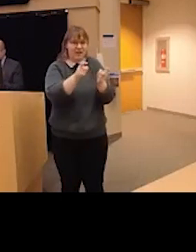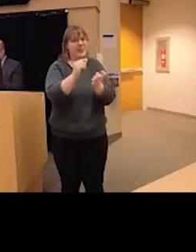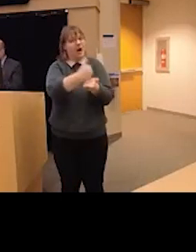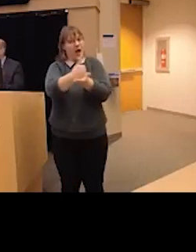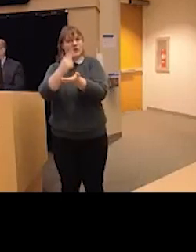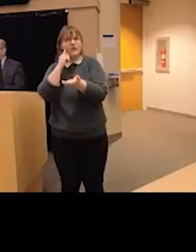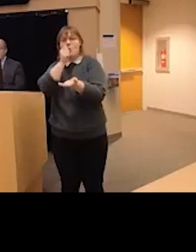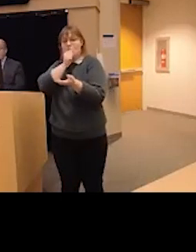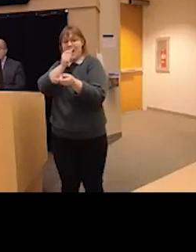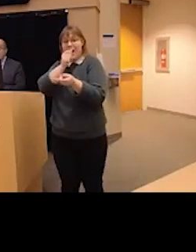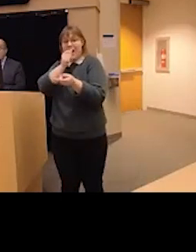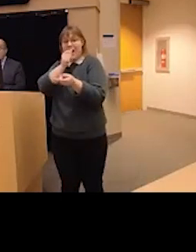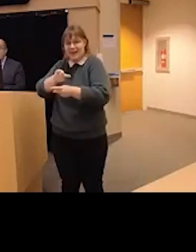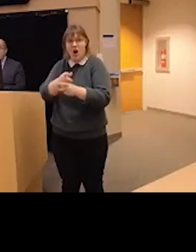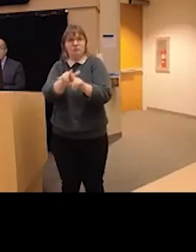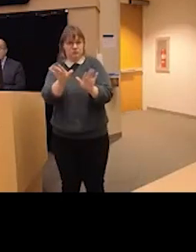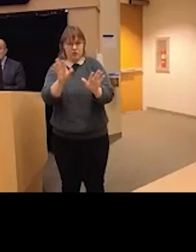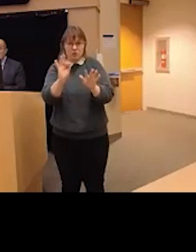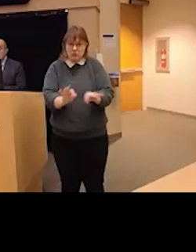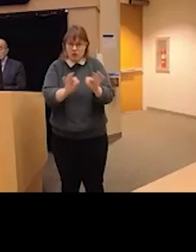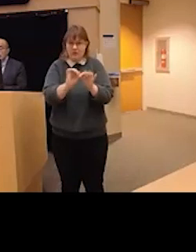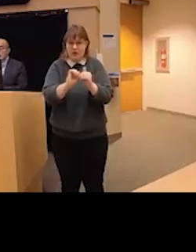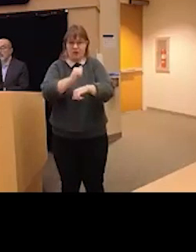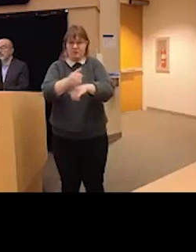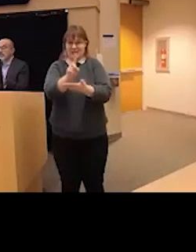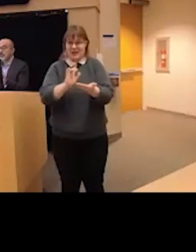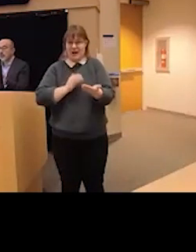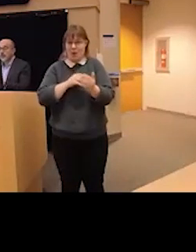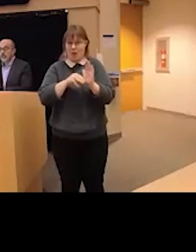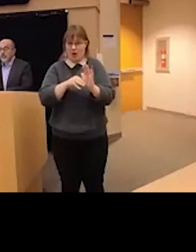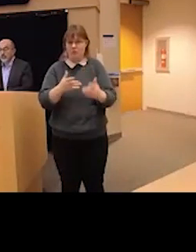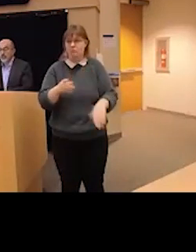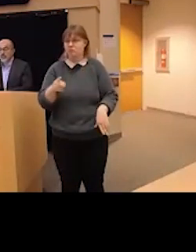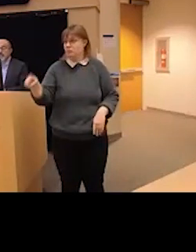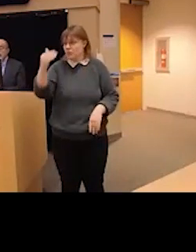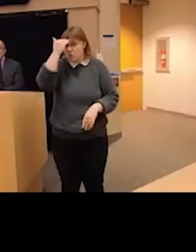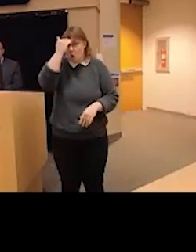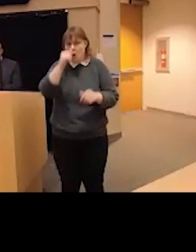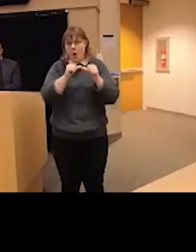important too for how we we designed our model so as many of you know you know chronic pain is